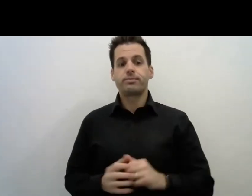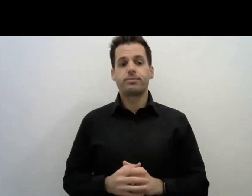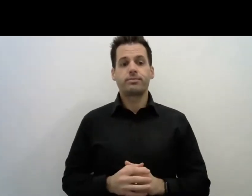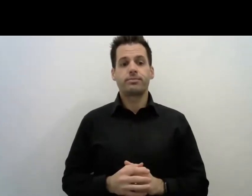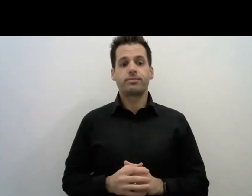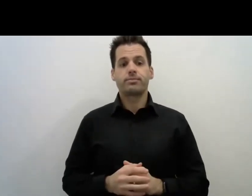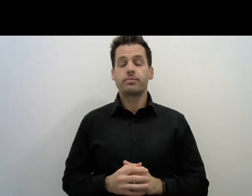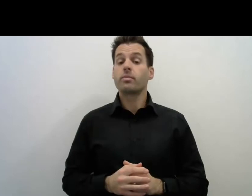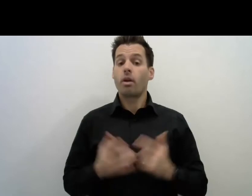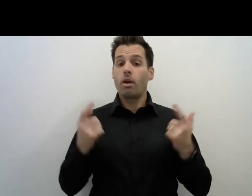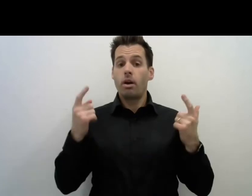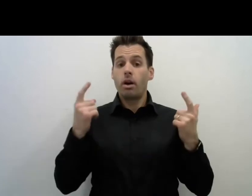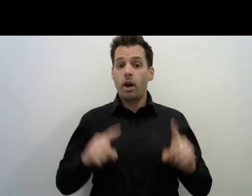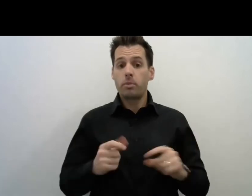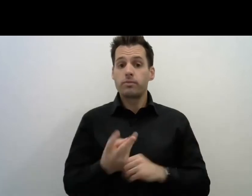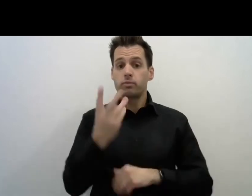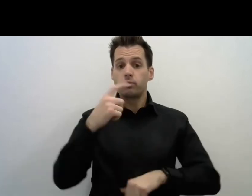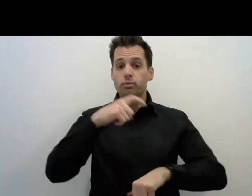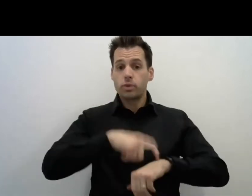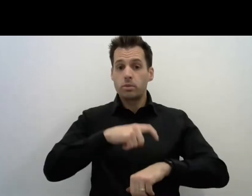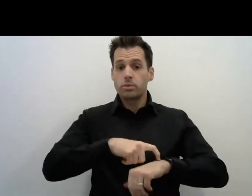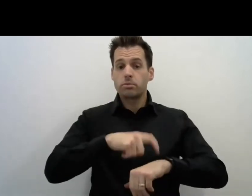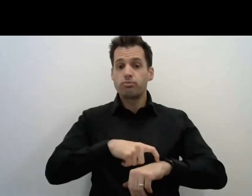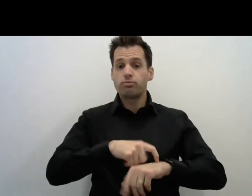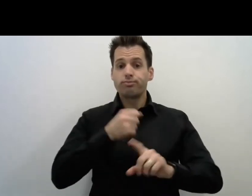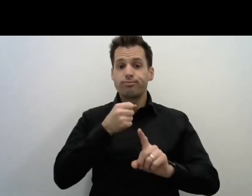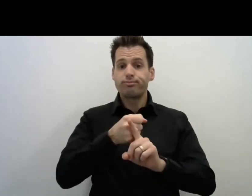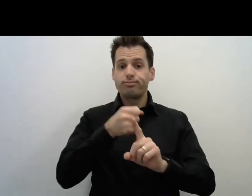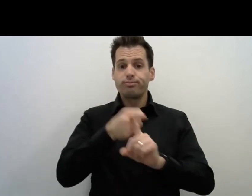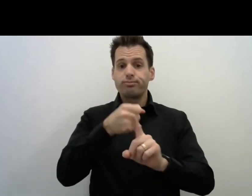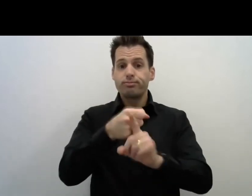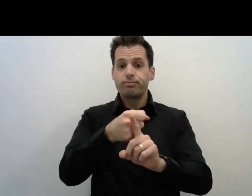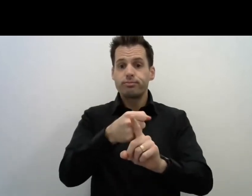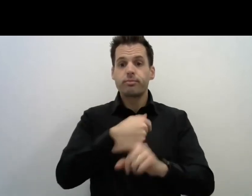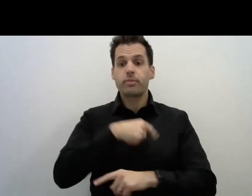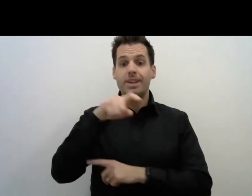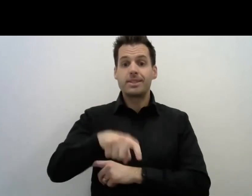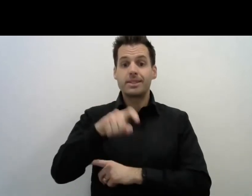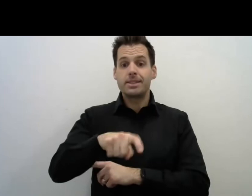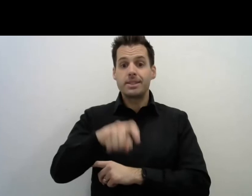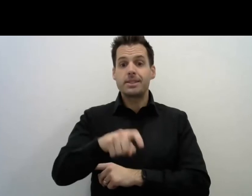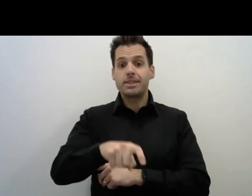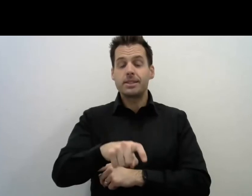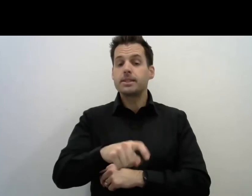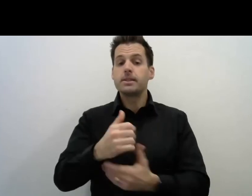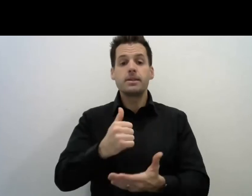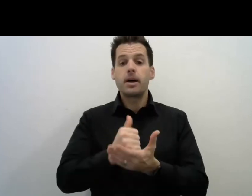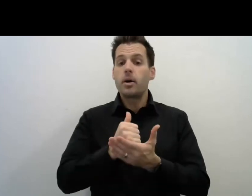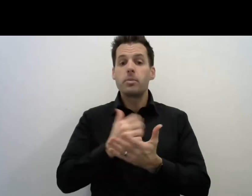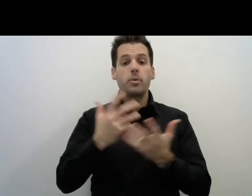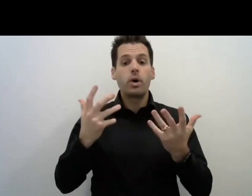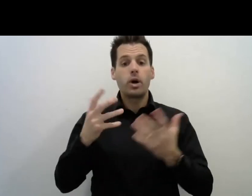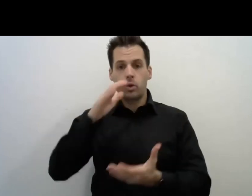couple of incidents where i needed the assistance of my wife or somebody who knew what was going on